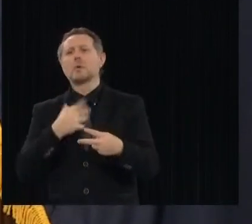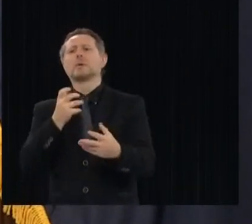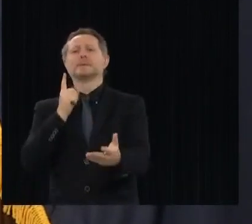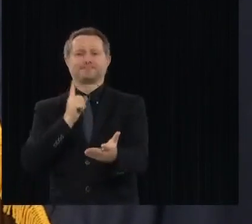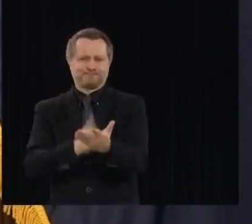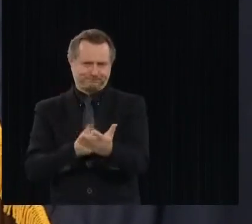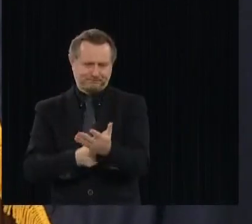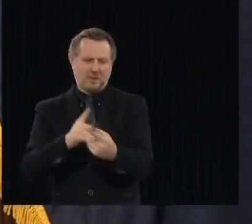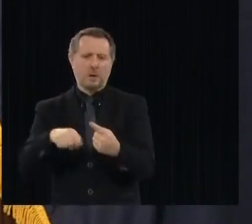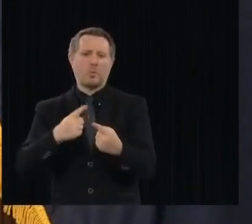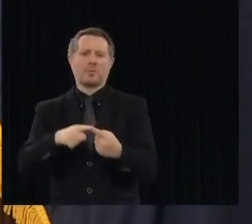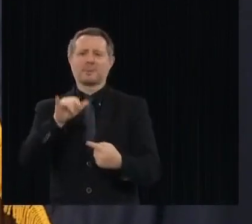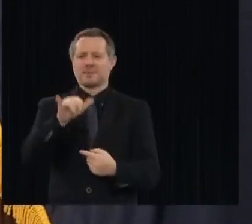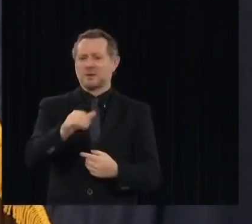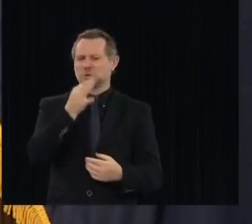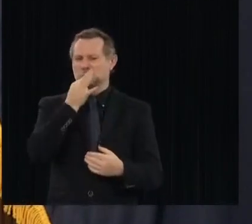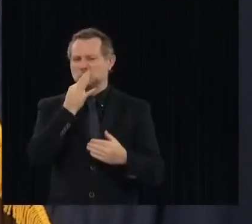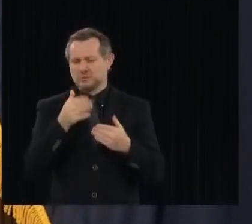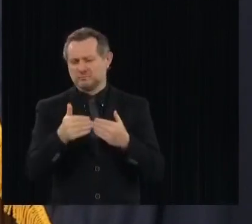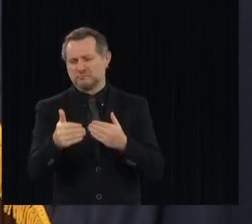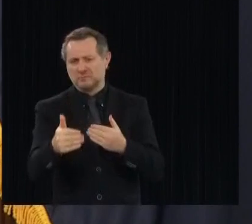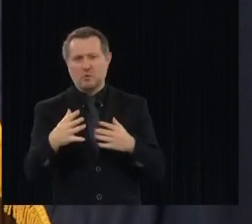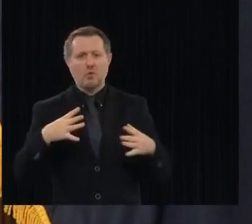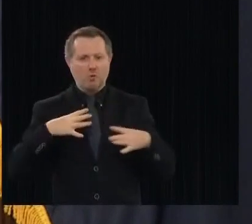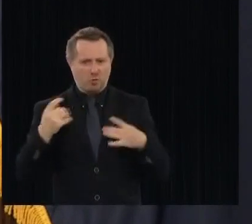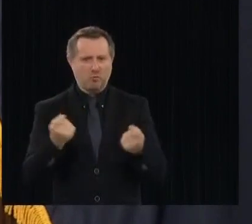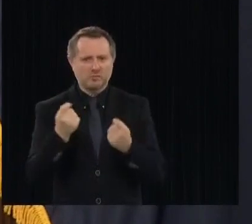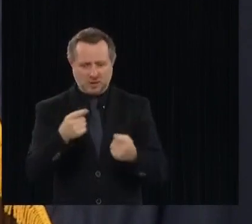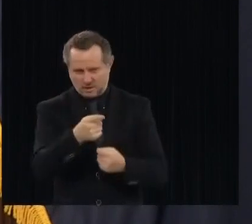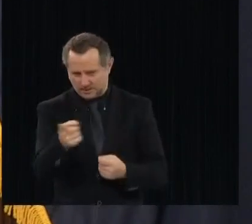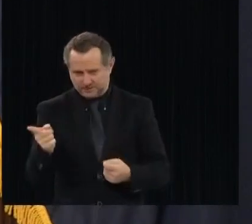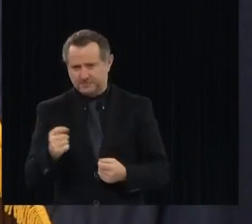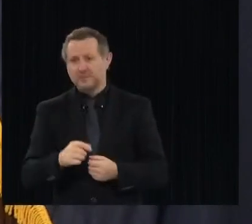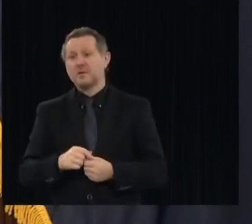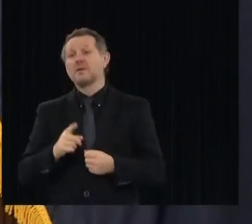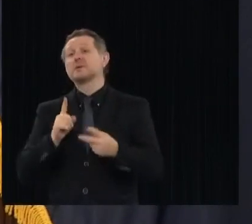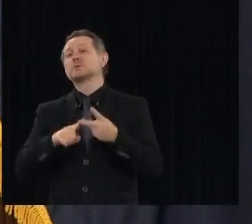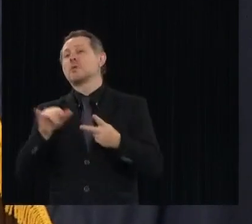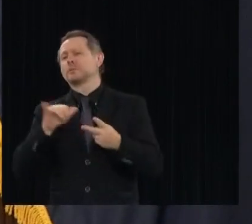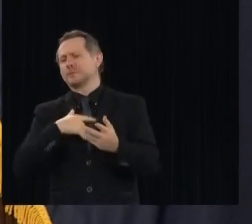TWO THINGS, FIRST, WE'RE